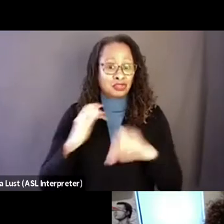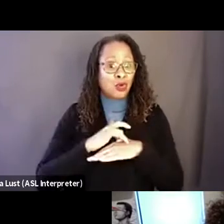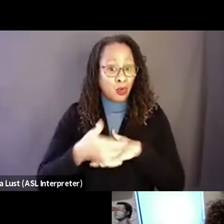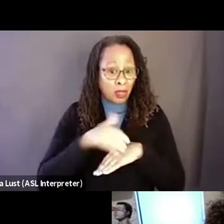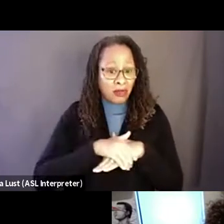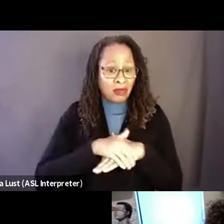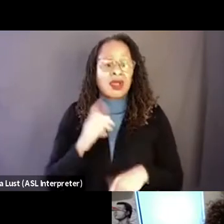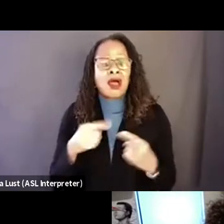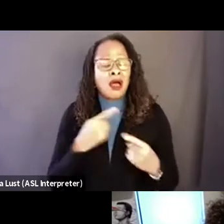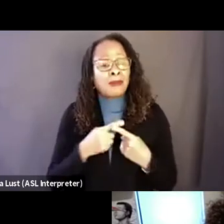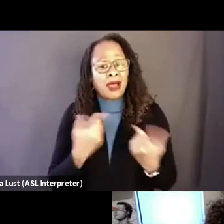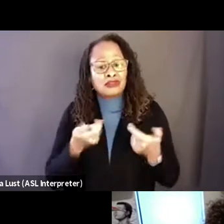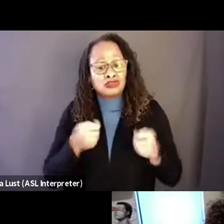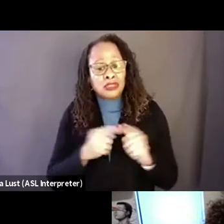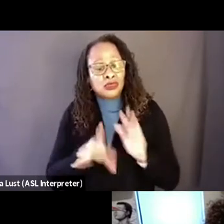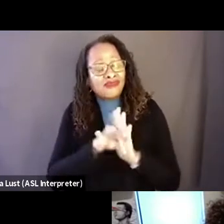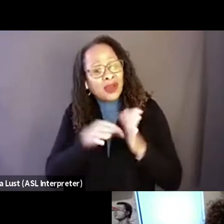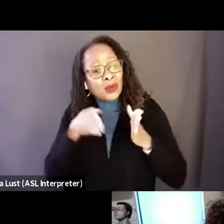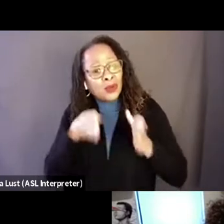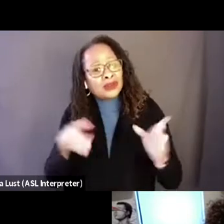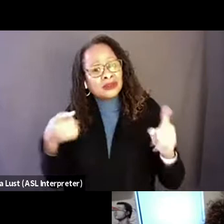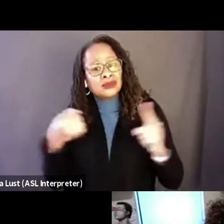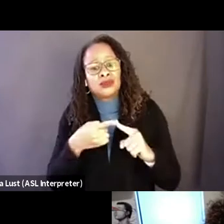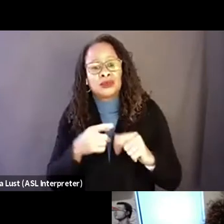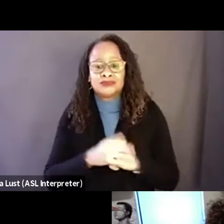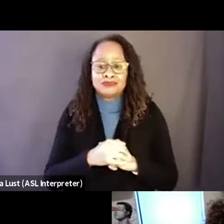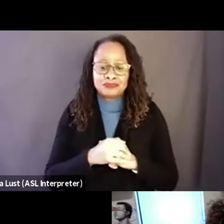about trying to find ways to balance